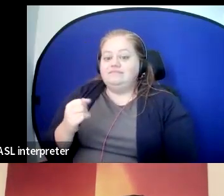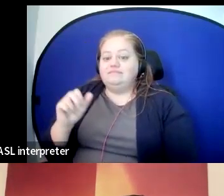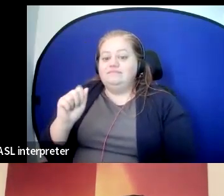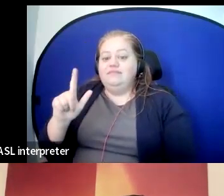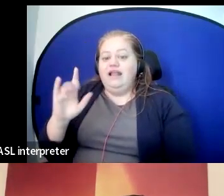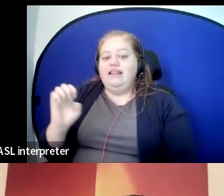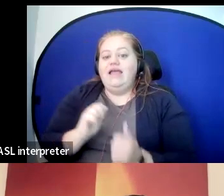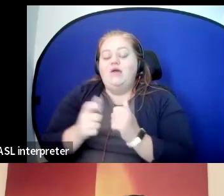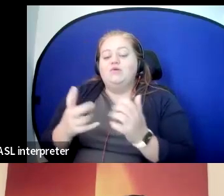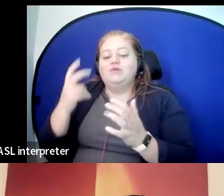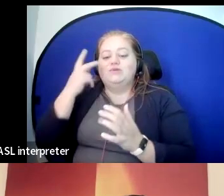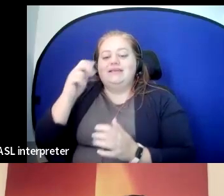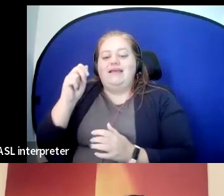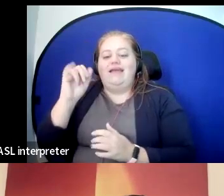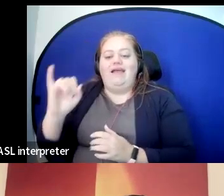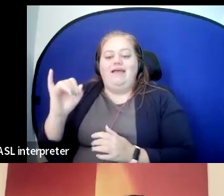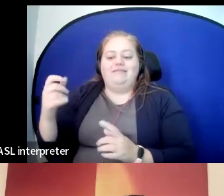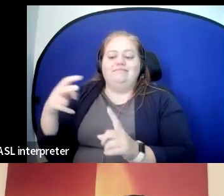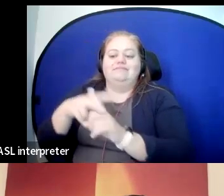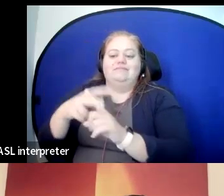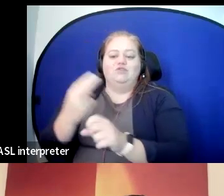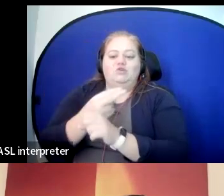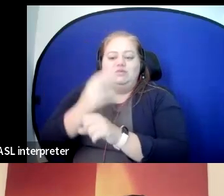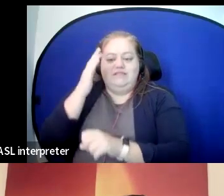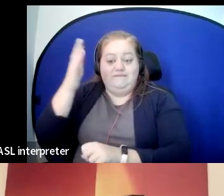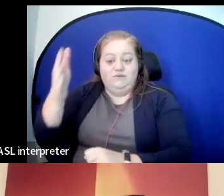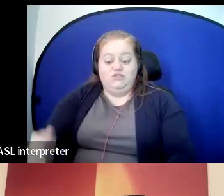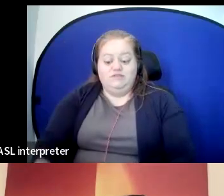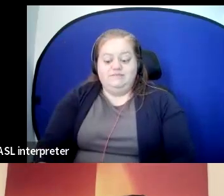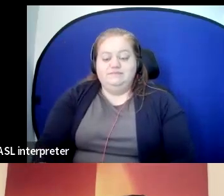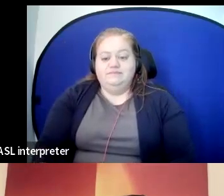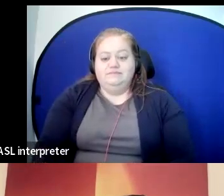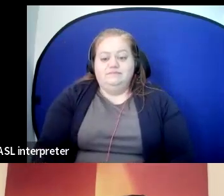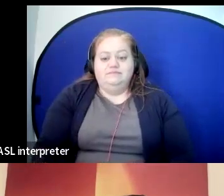How would you like to see AI being used in the future?